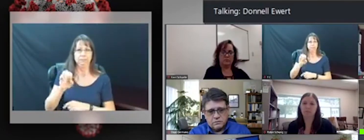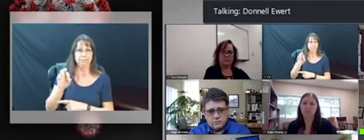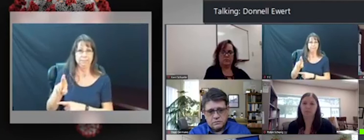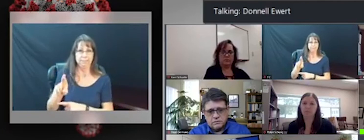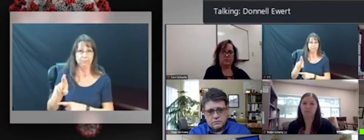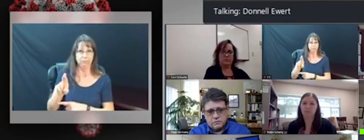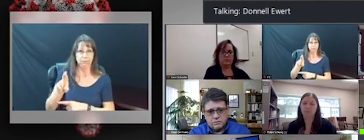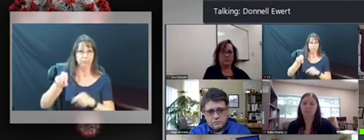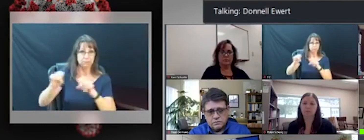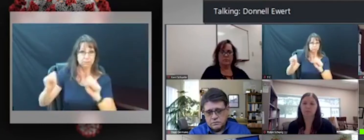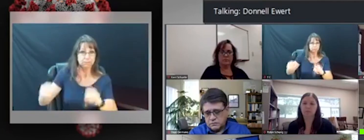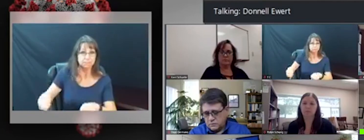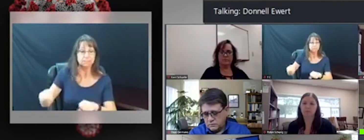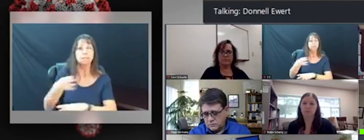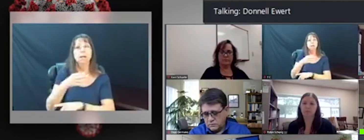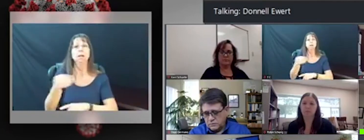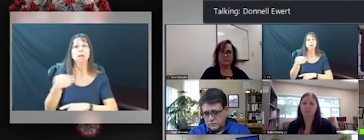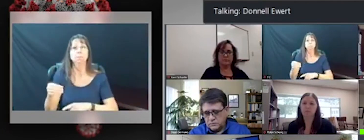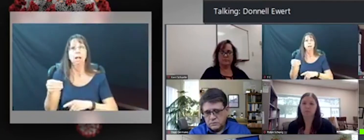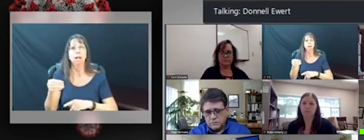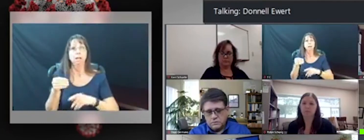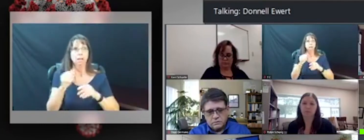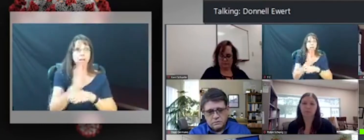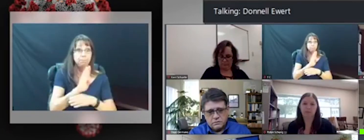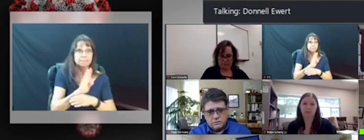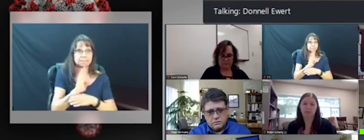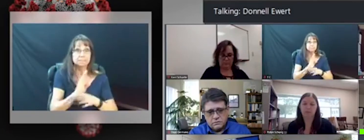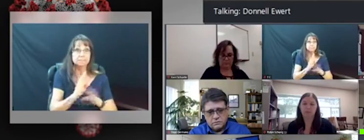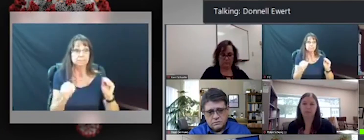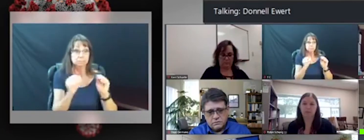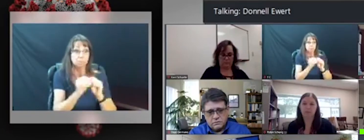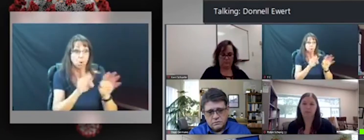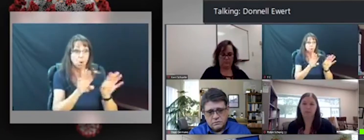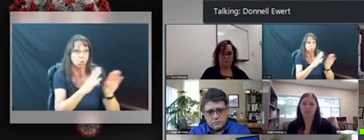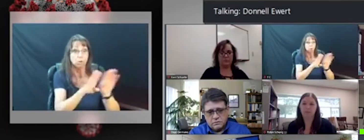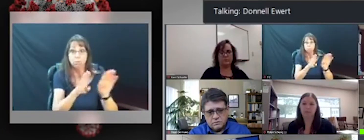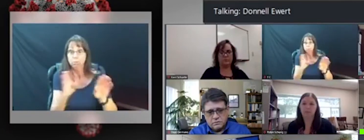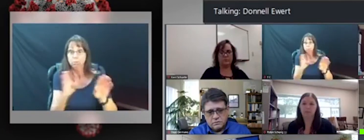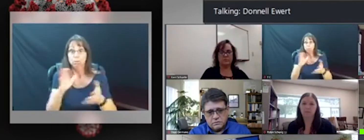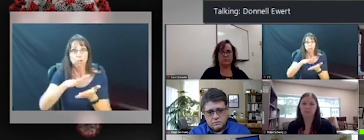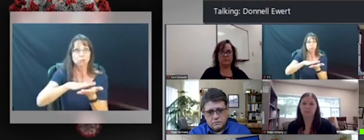all of our schools went back and our institutes of higher education opened. So, what we're seeing